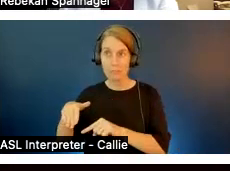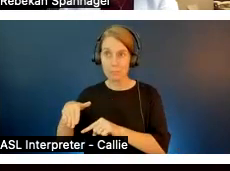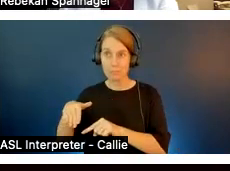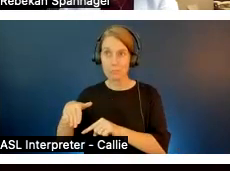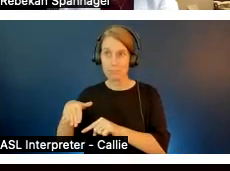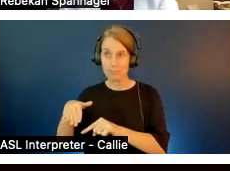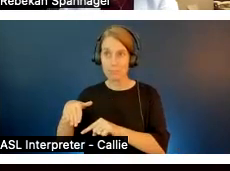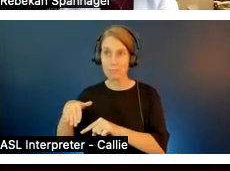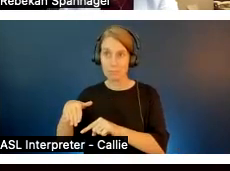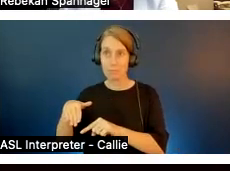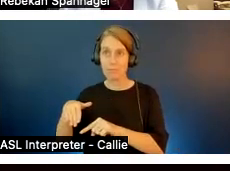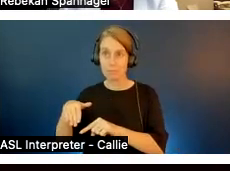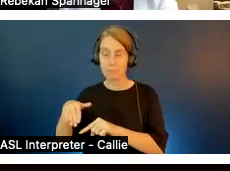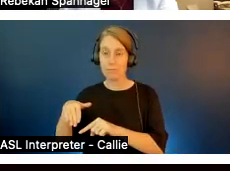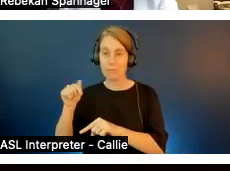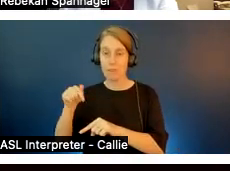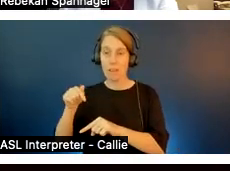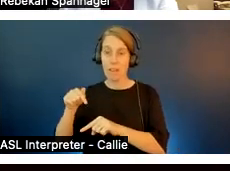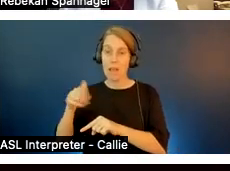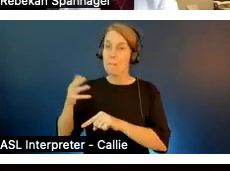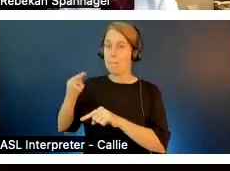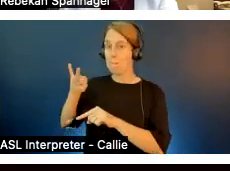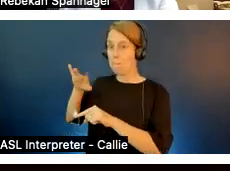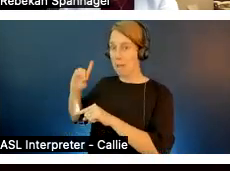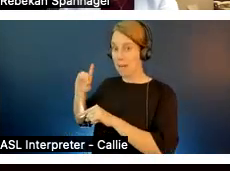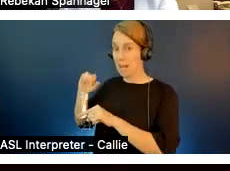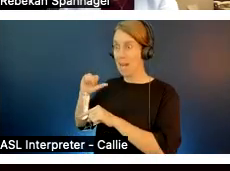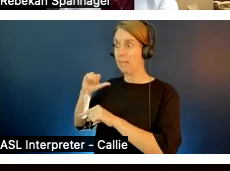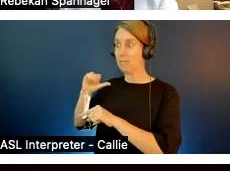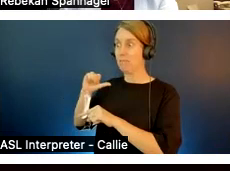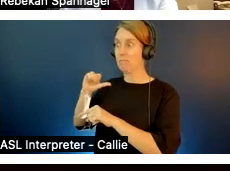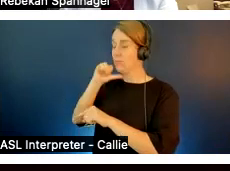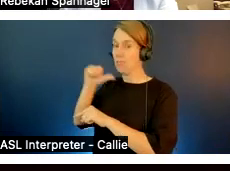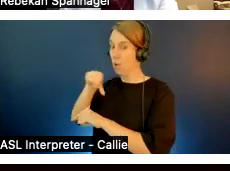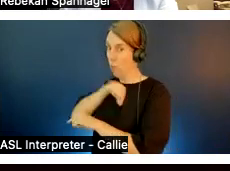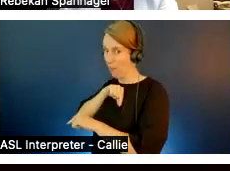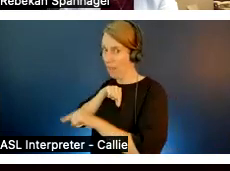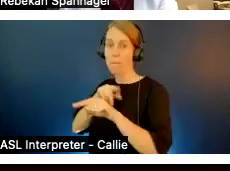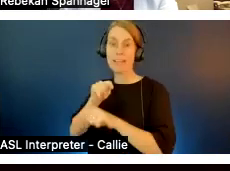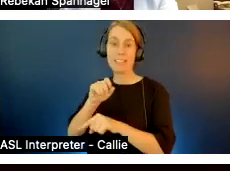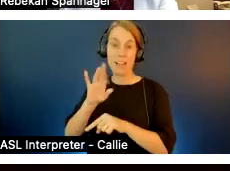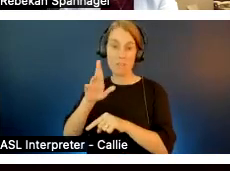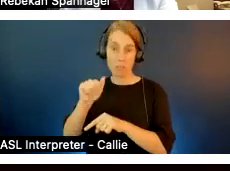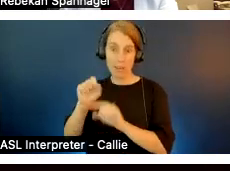piece um an important area where people children in particular can get services that they need in